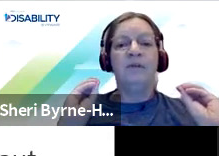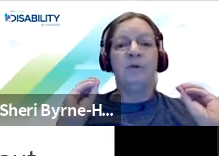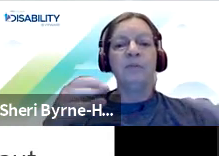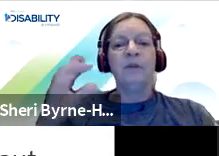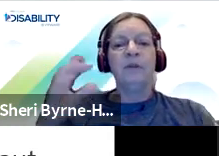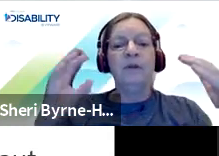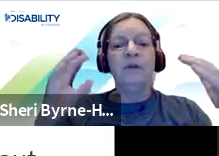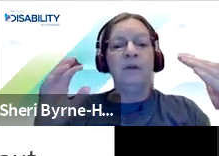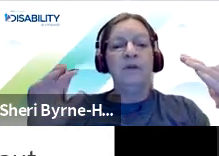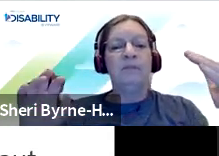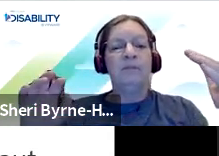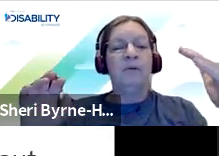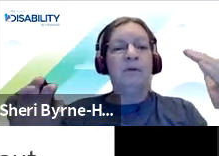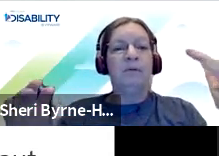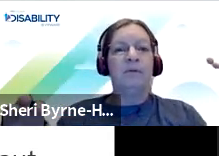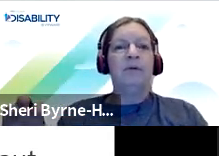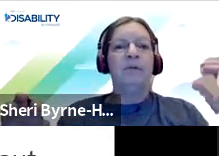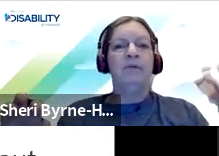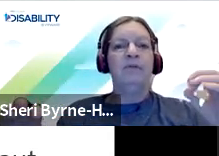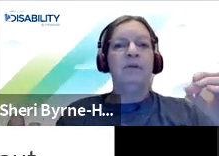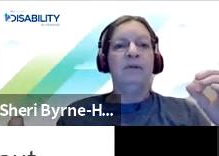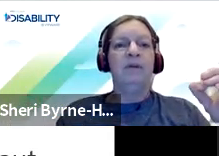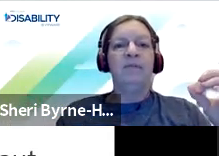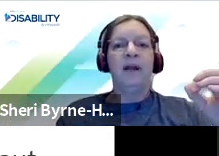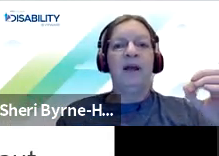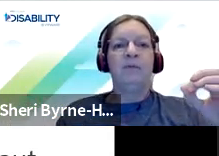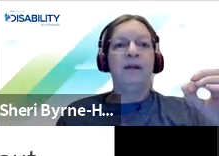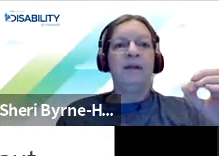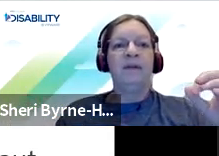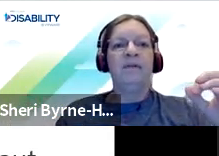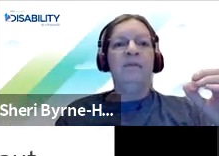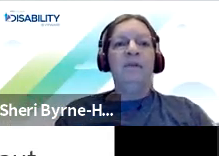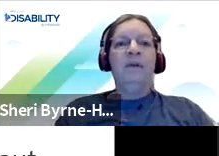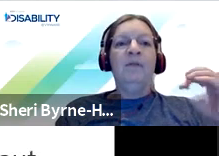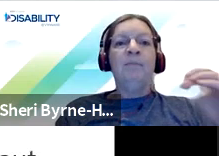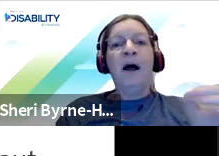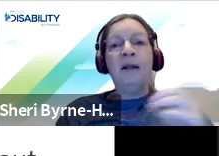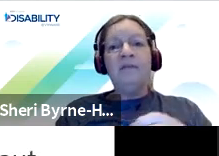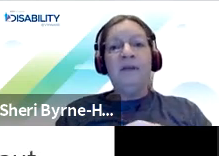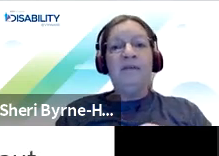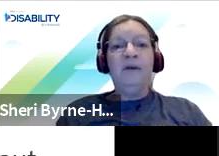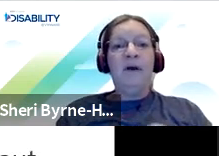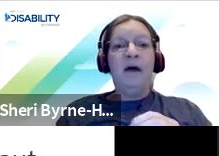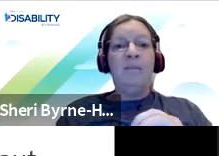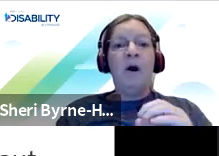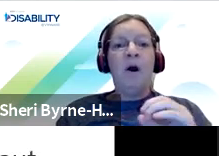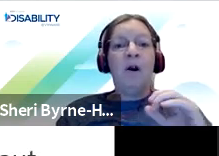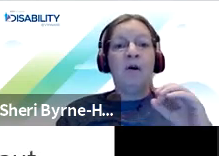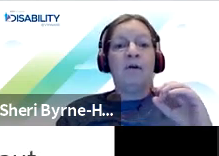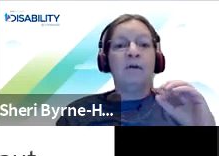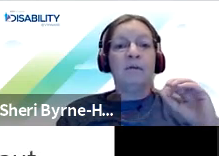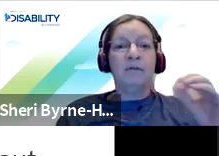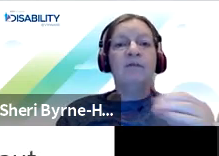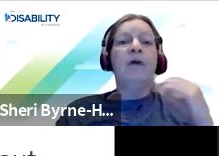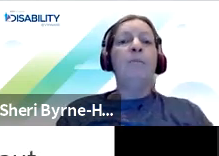were talking about actual access. The only thing different for people with disabilities or people of color and women in tech would be where you would go